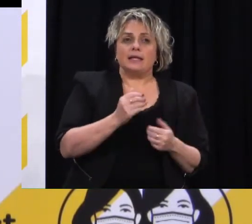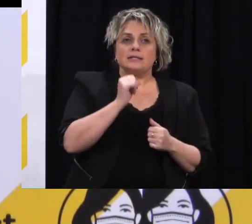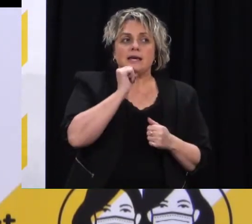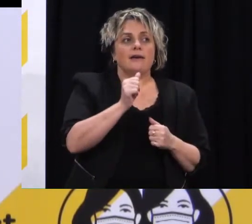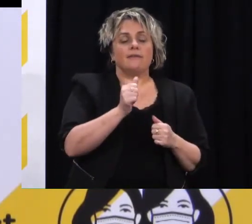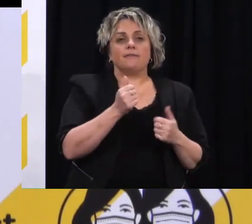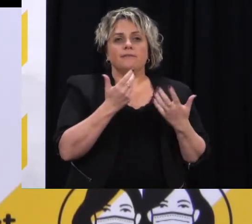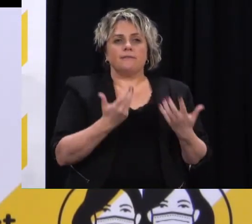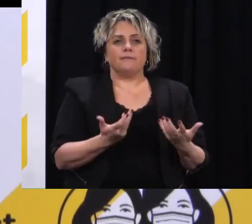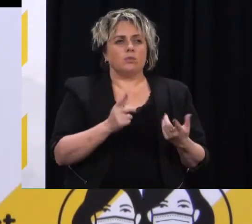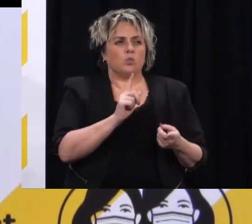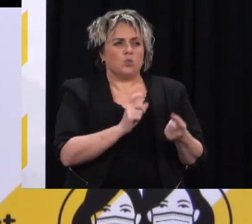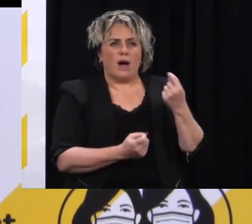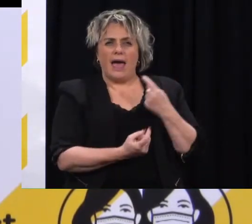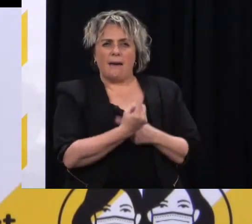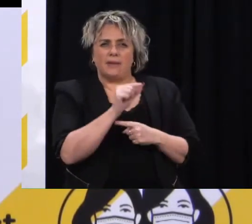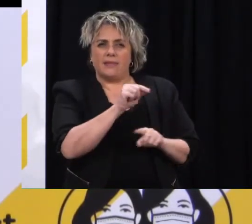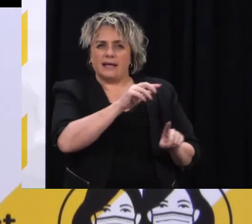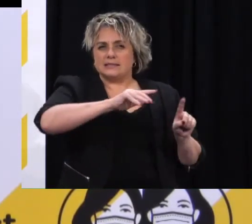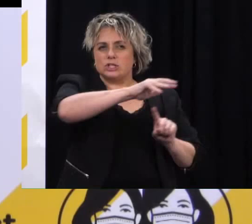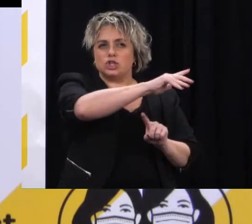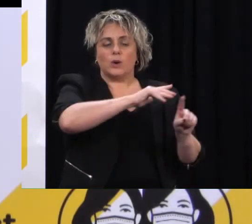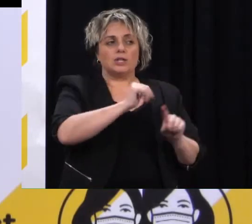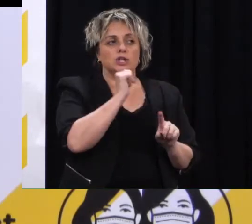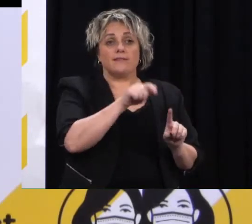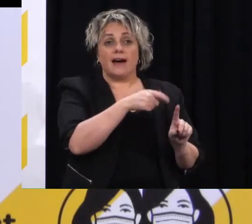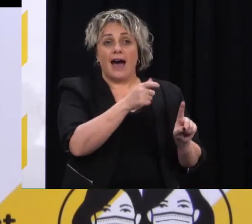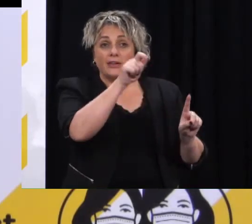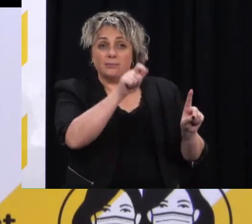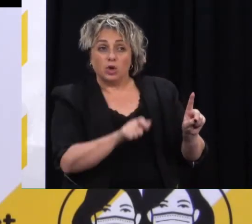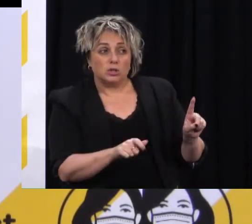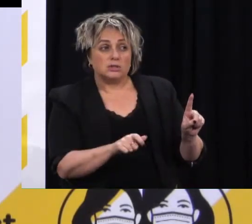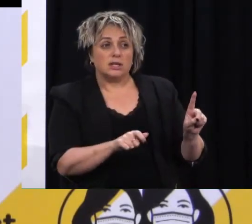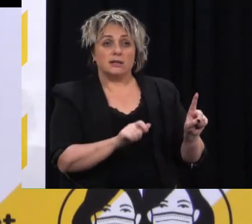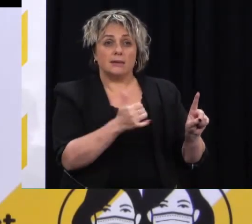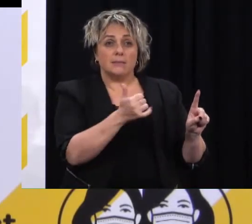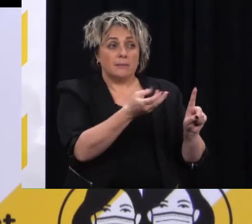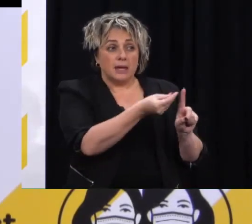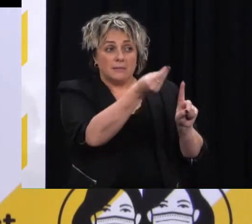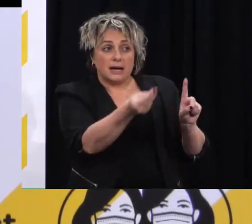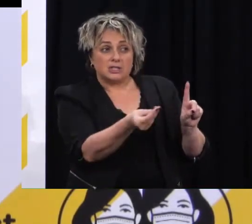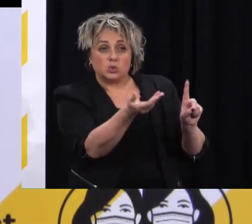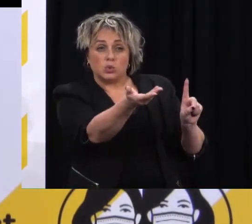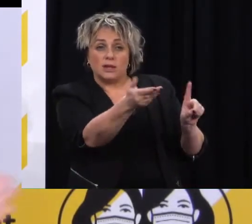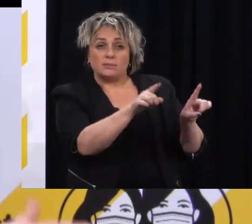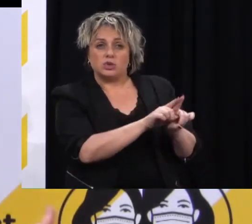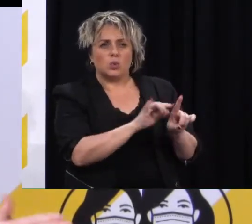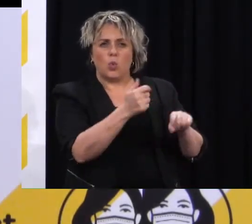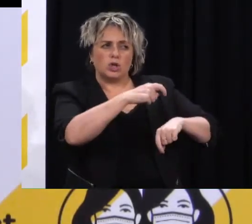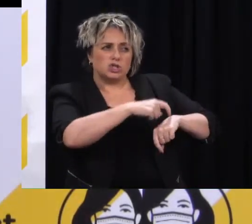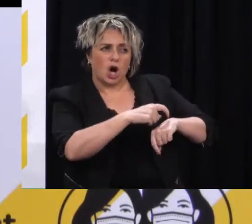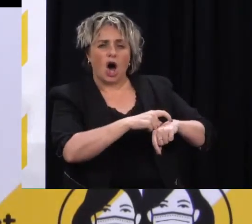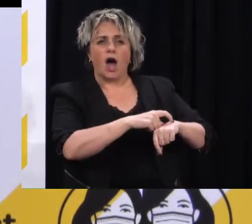government has done in NSW. Would you consider that? >> It would depend on the nature of the exposure, the likelihood